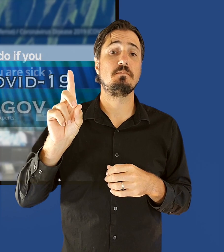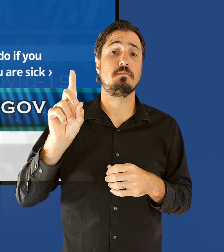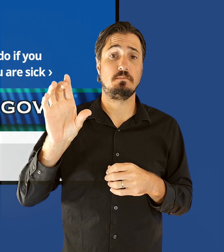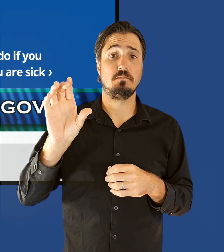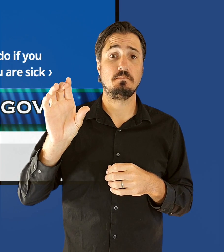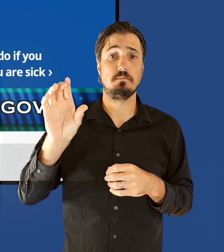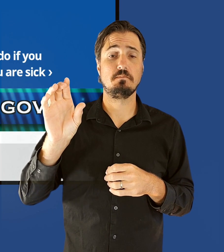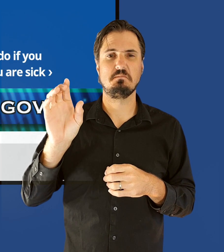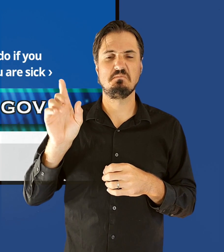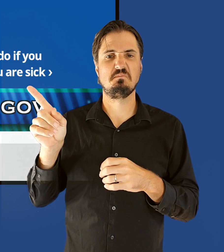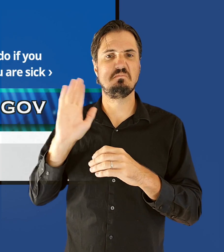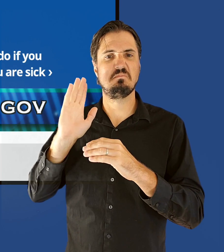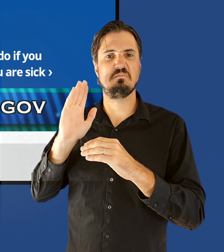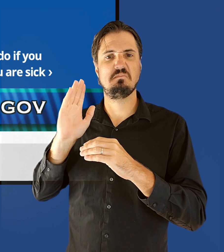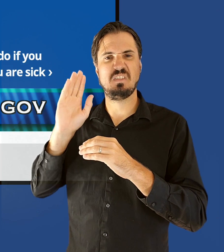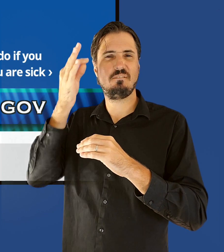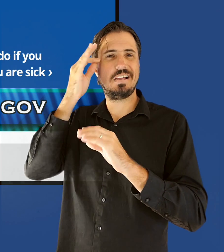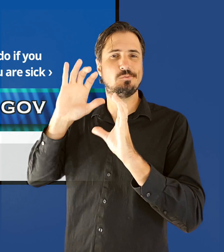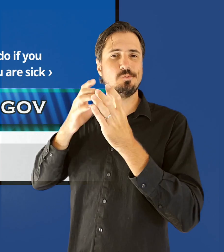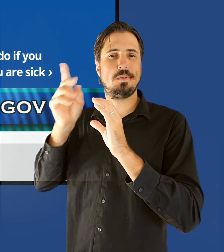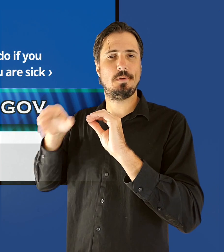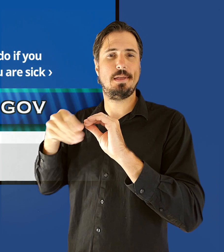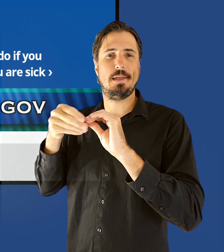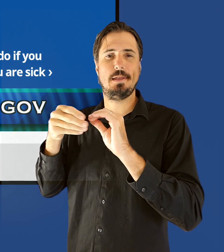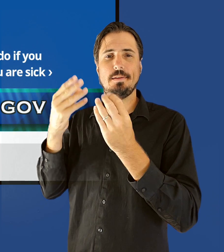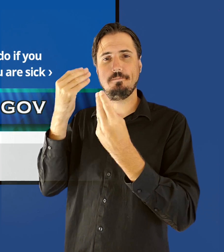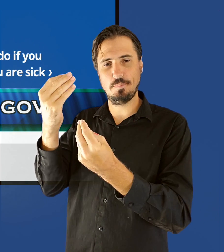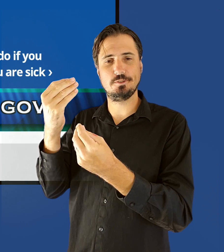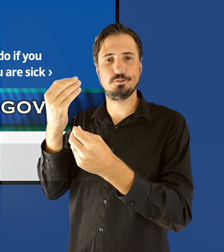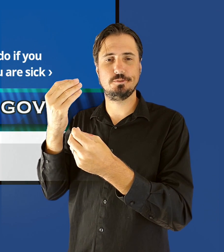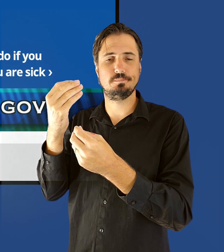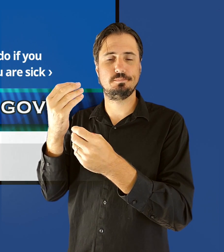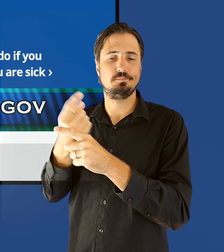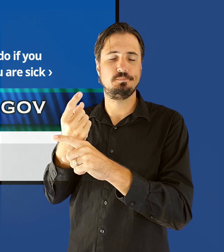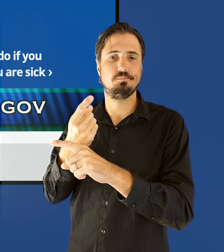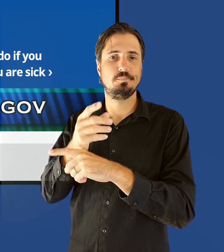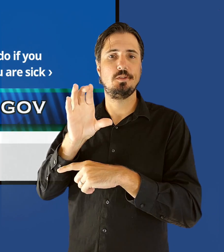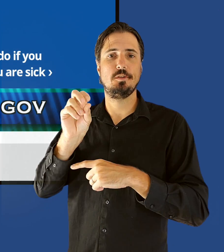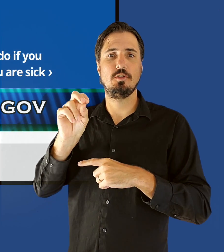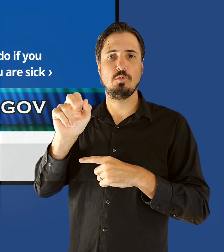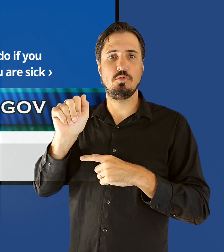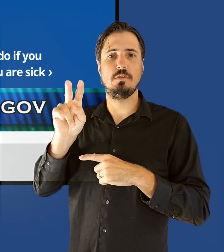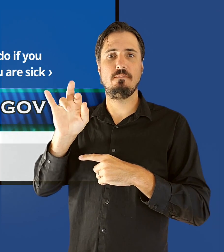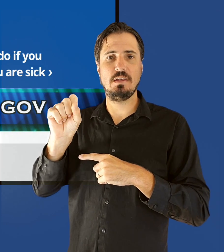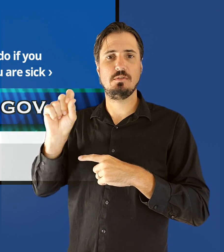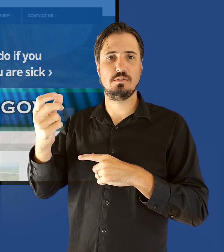The Centers for Disease Control is also updating its website regularly. For more information, please visit Coronavirus.gov.